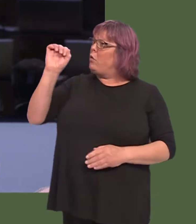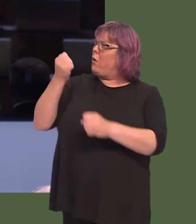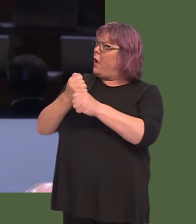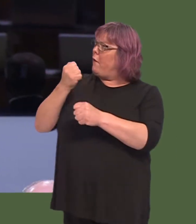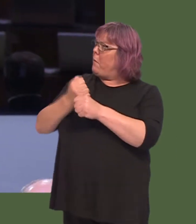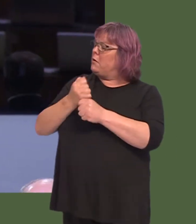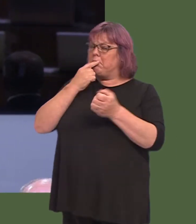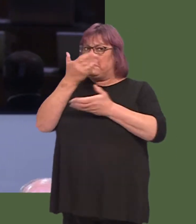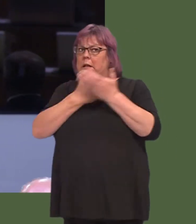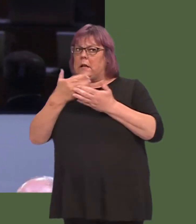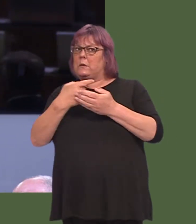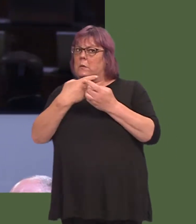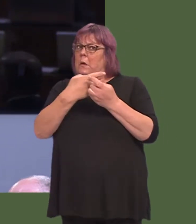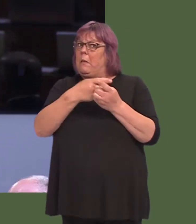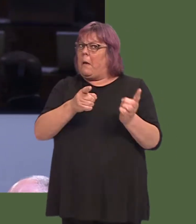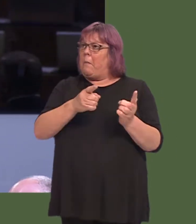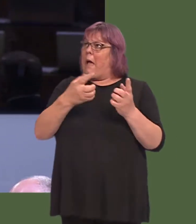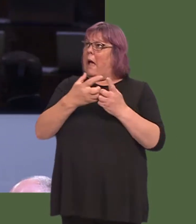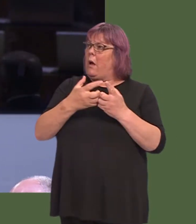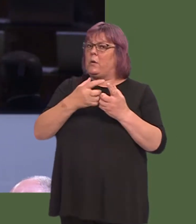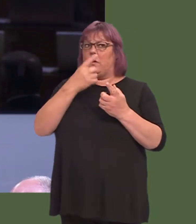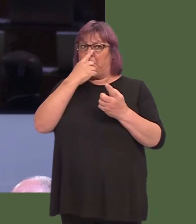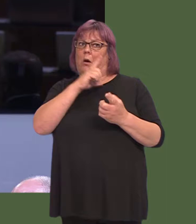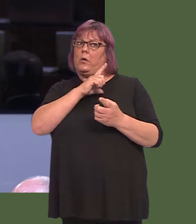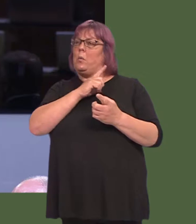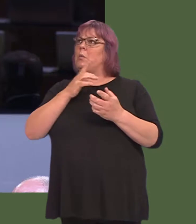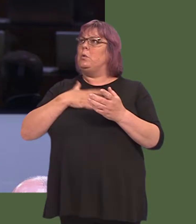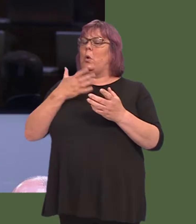over the coming weeks, to ensure that the game of cricket in Wales is not significantly